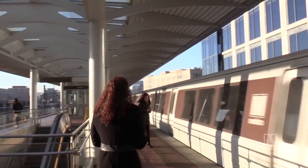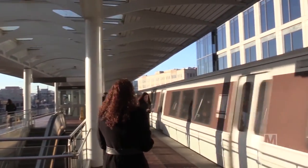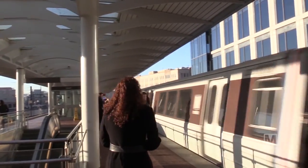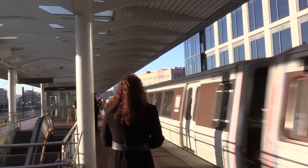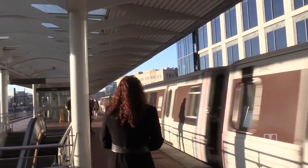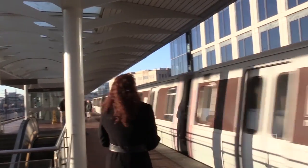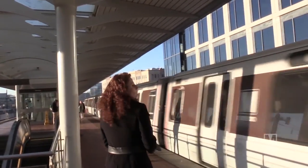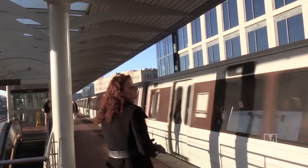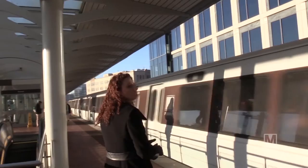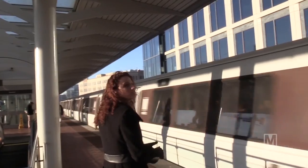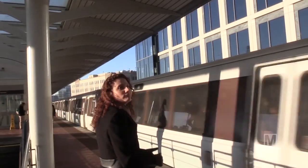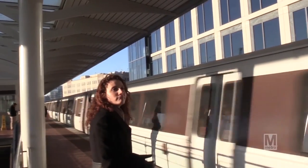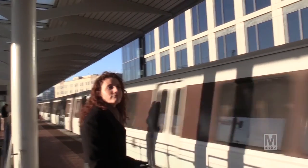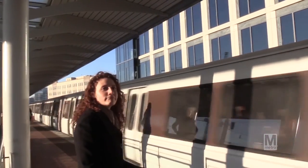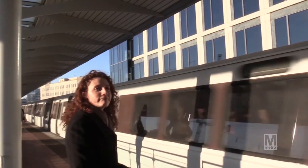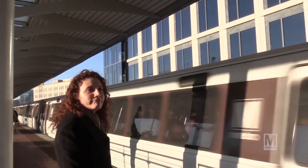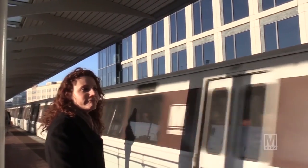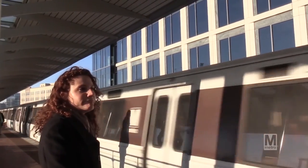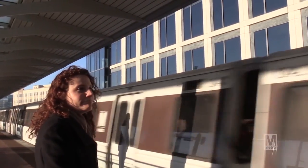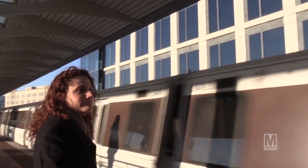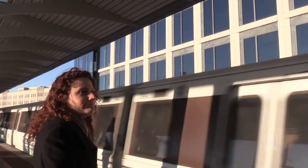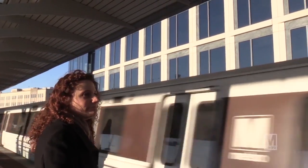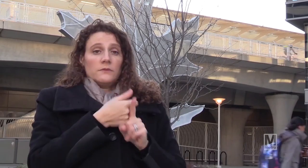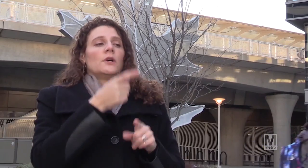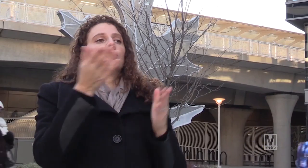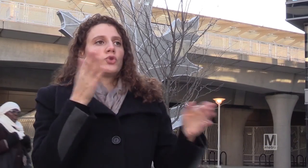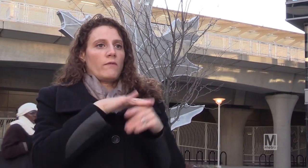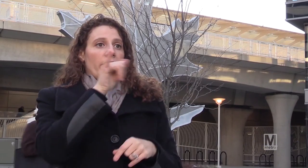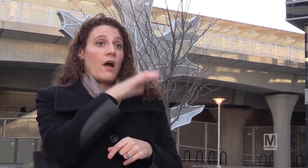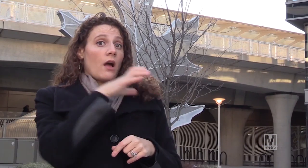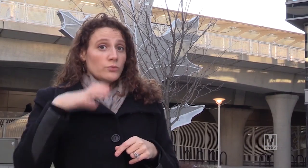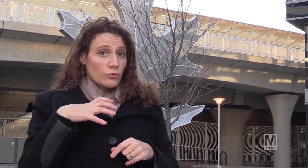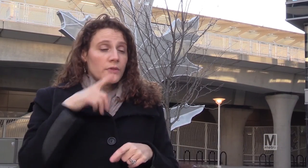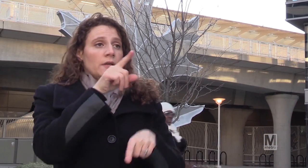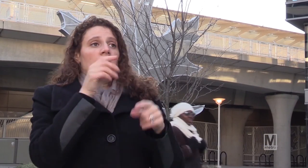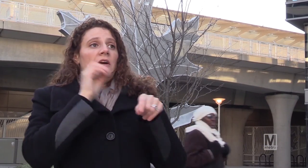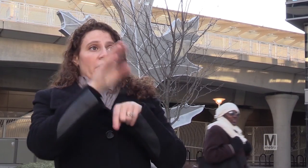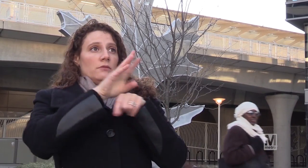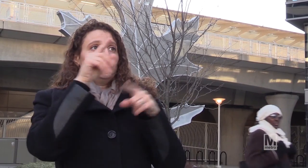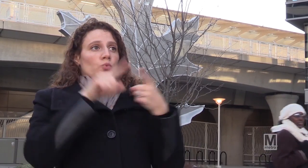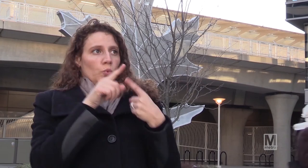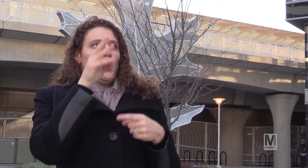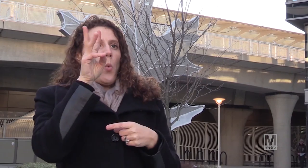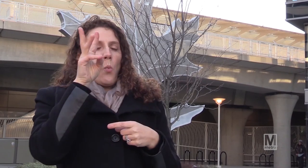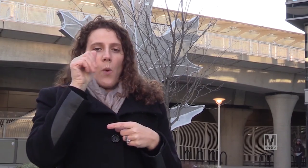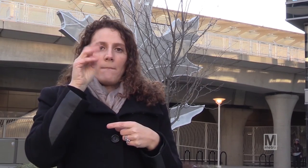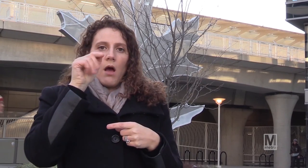wheelchair users, people who are blind or low vision, deaf, hard of hearing, all of that. We have people represented on the council.